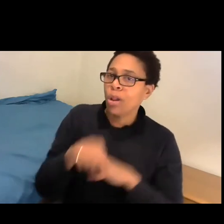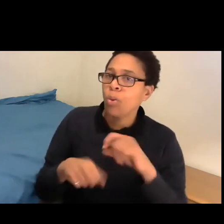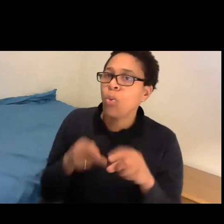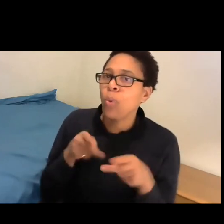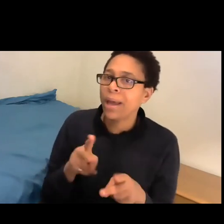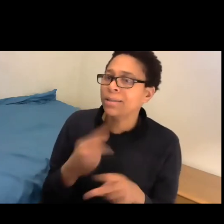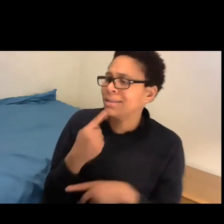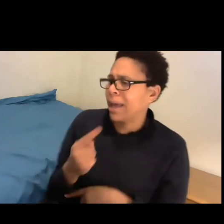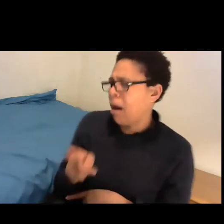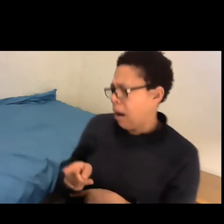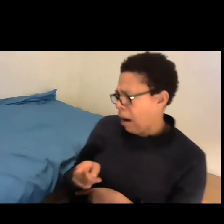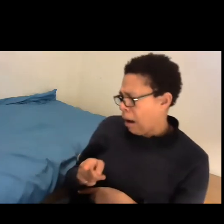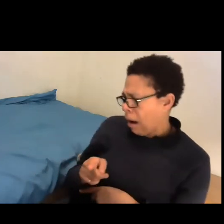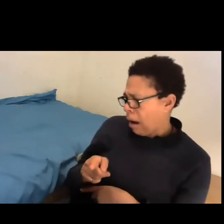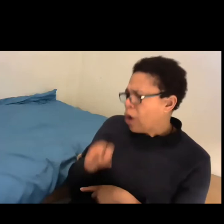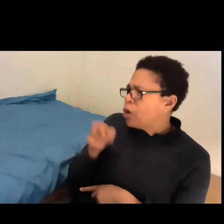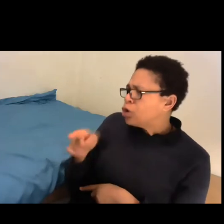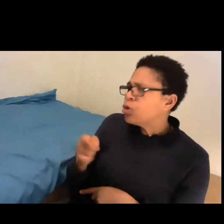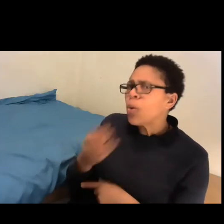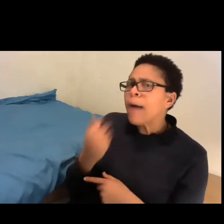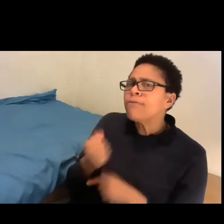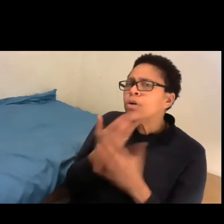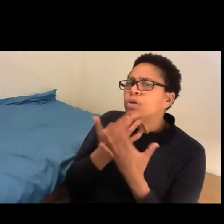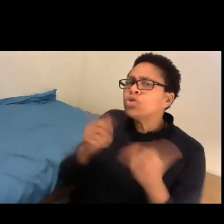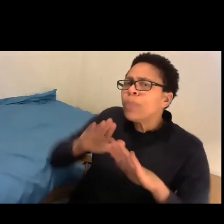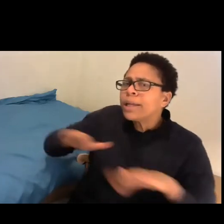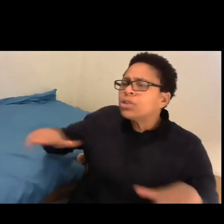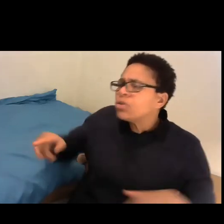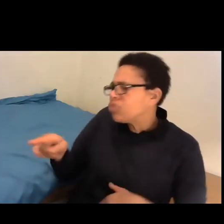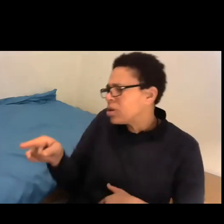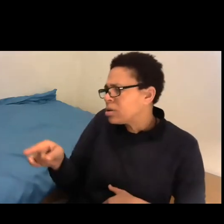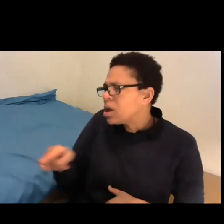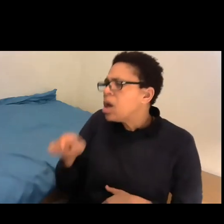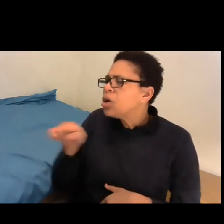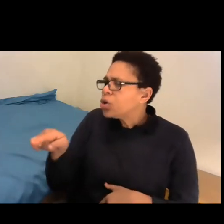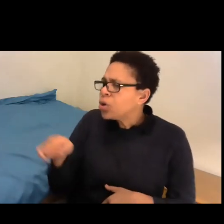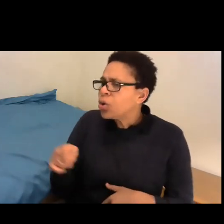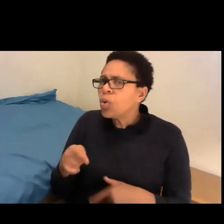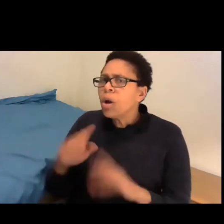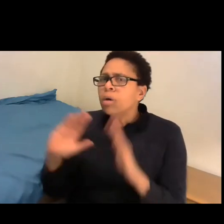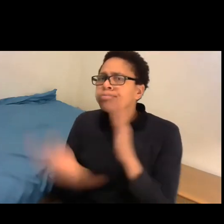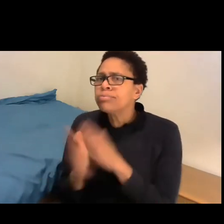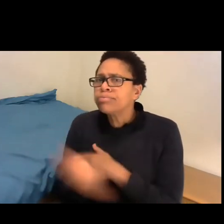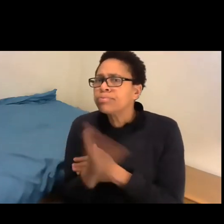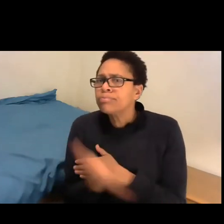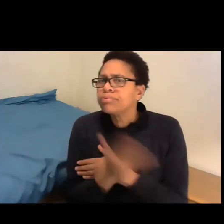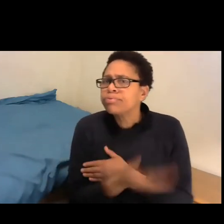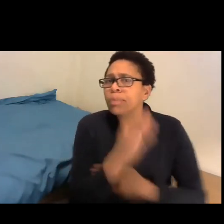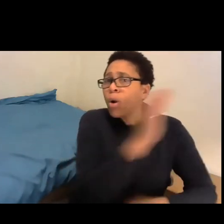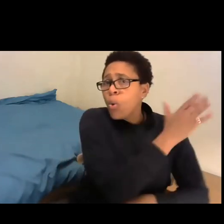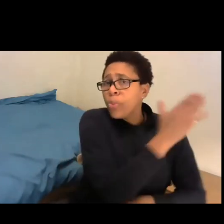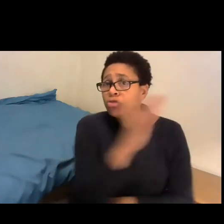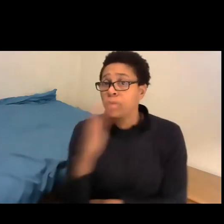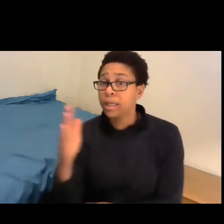people for having too many kids, right? blame all these countries for deforestation without turning, you know, a critical